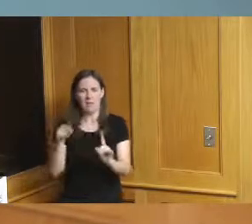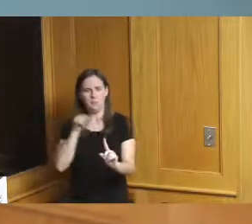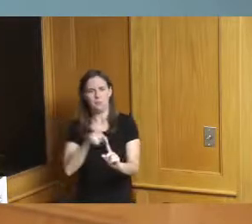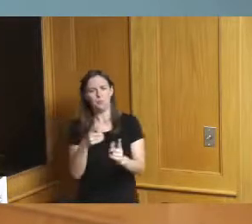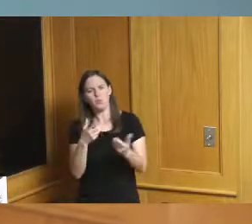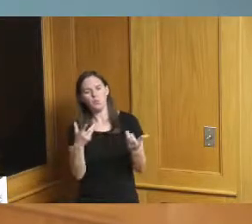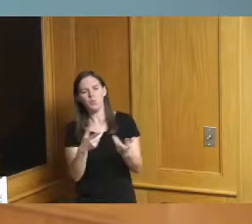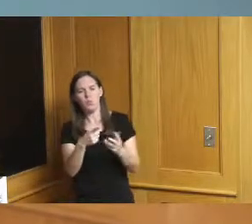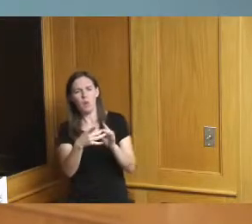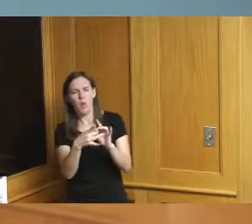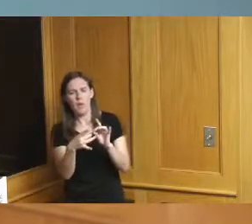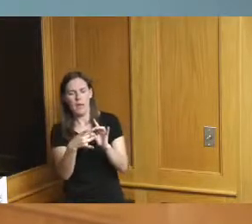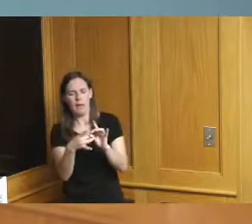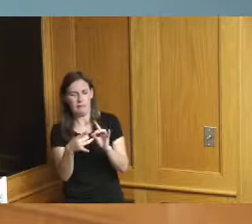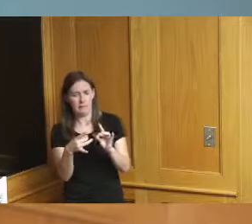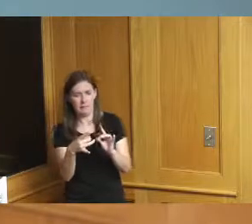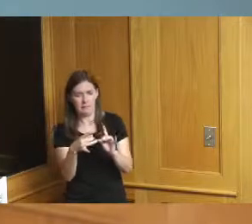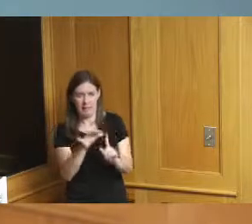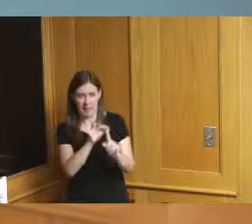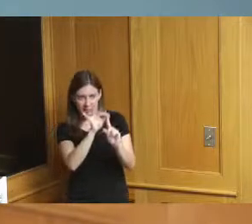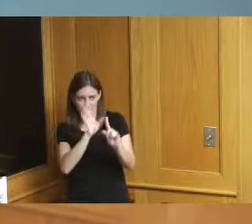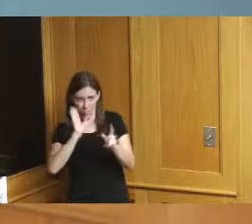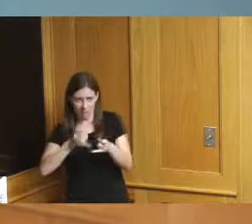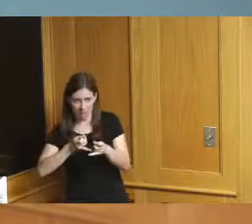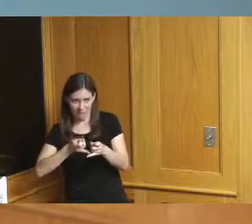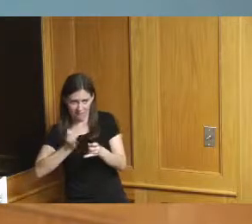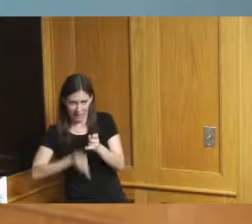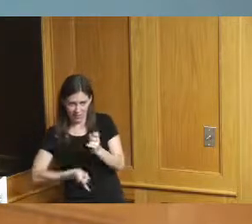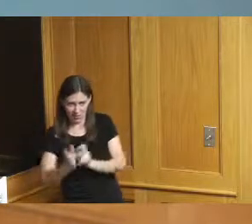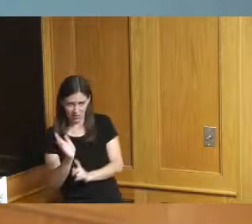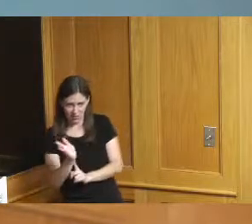uh unless we're going to finish up in the next five minutes it would be great for